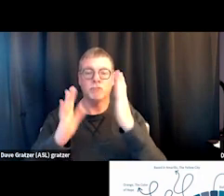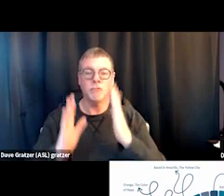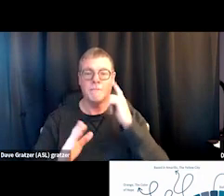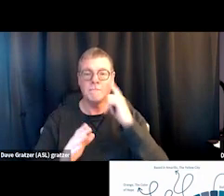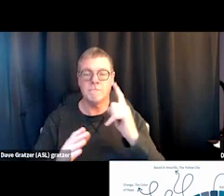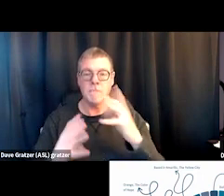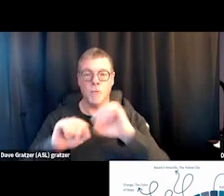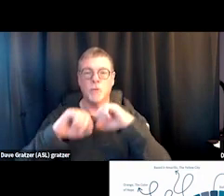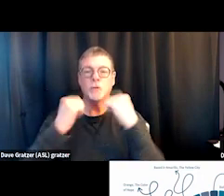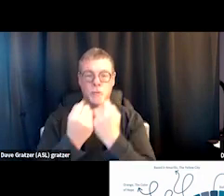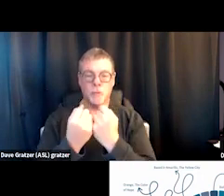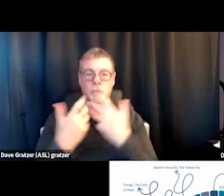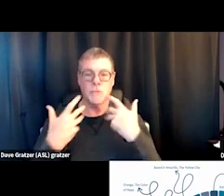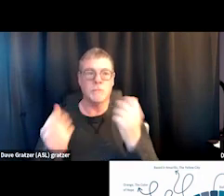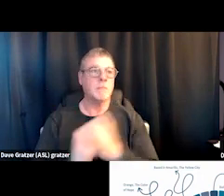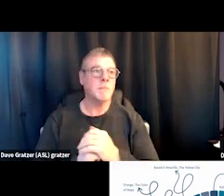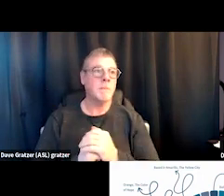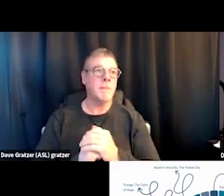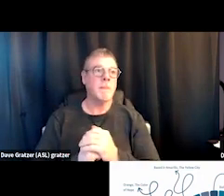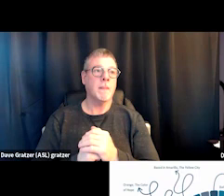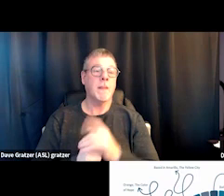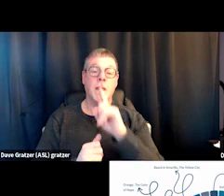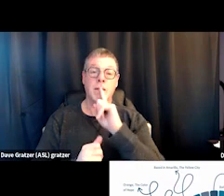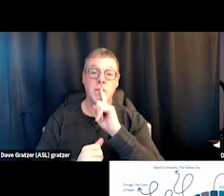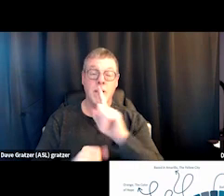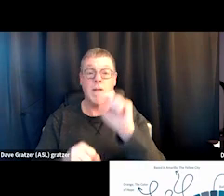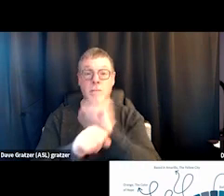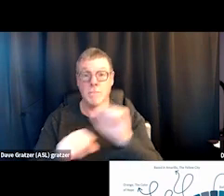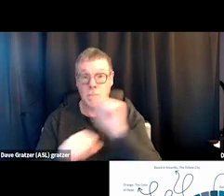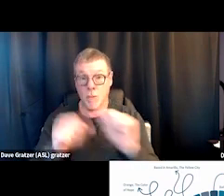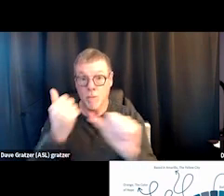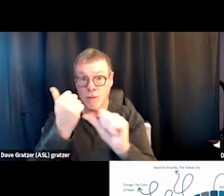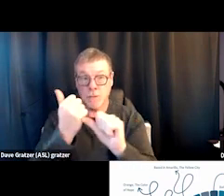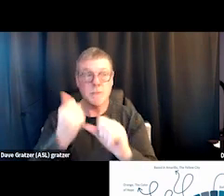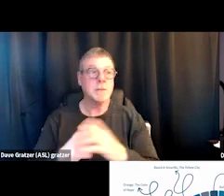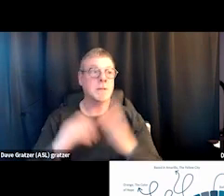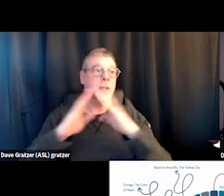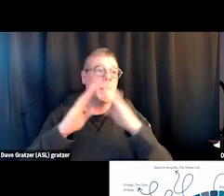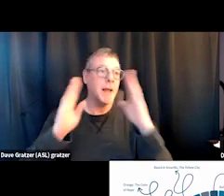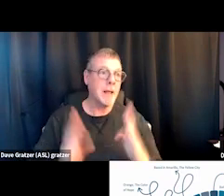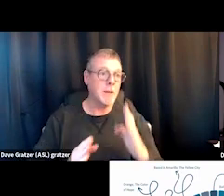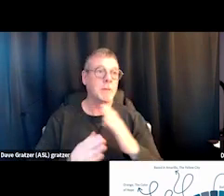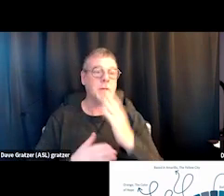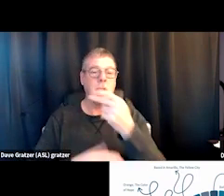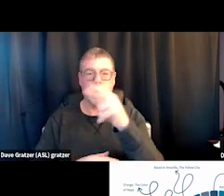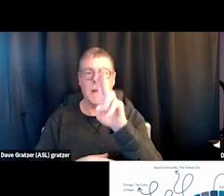of our services, where, you know, actually, employment assistance, you know, housing through some of the HUD programs,